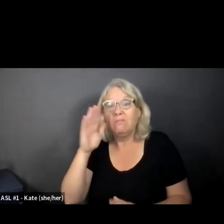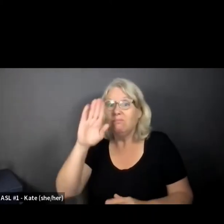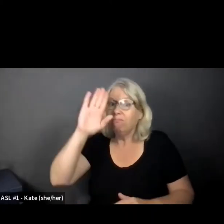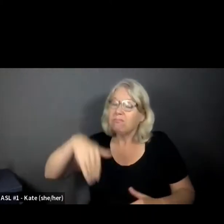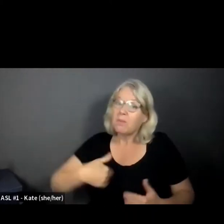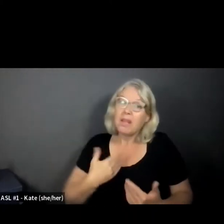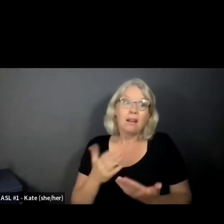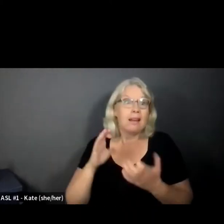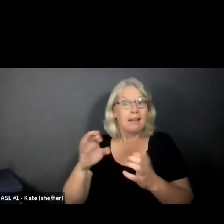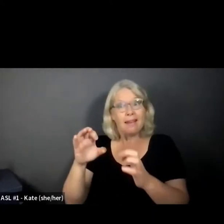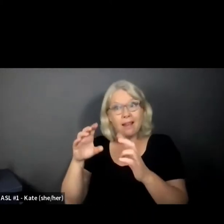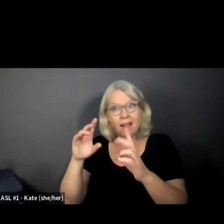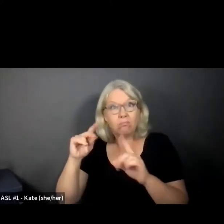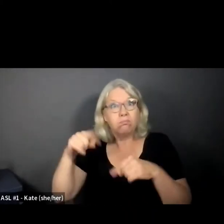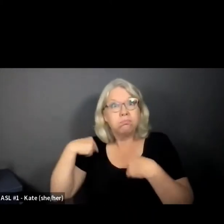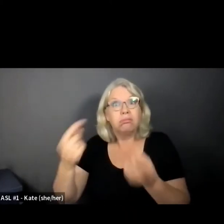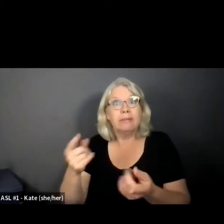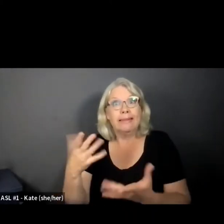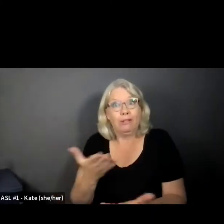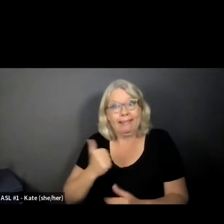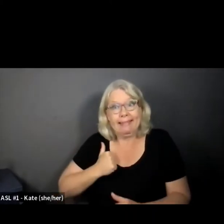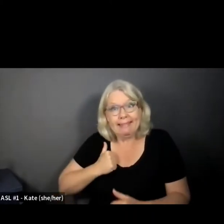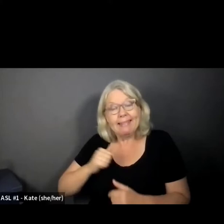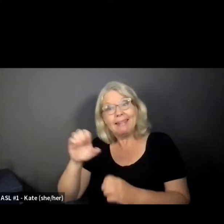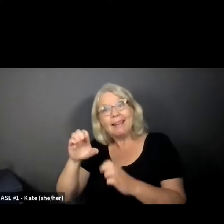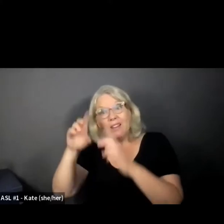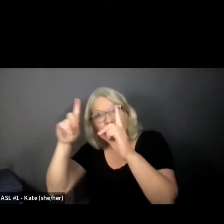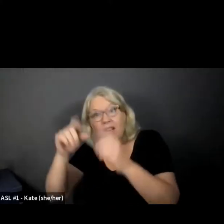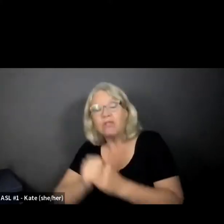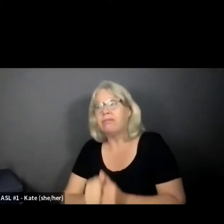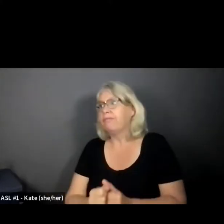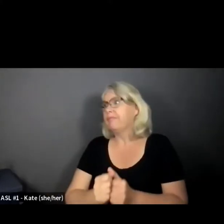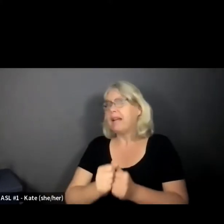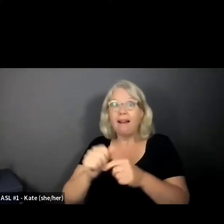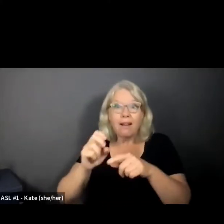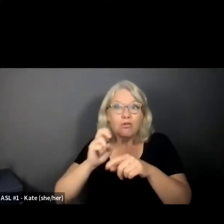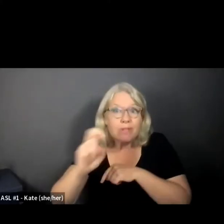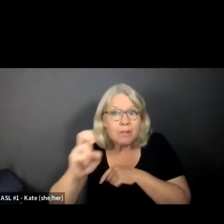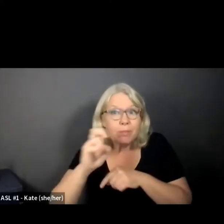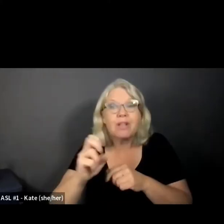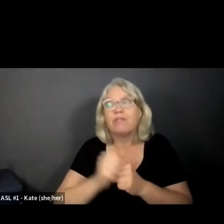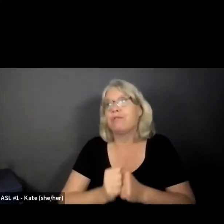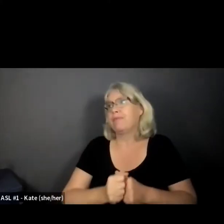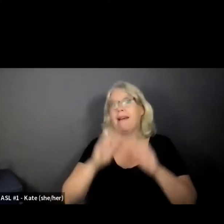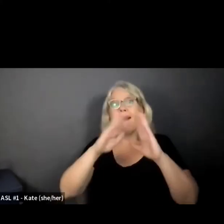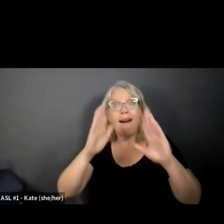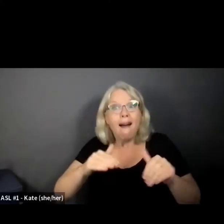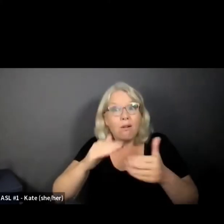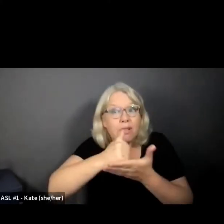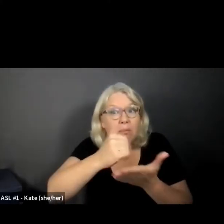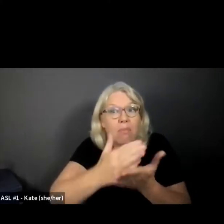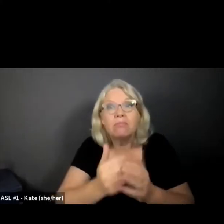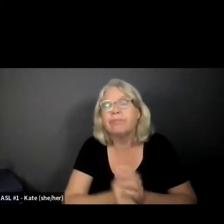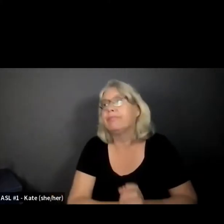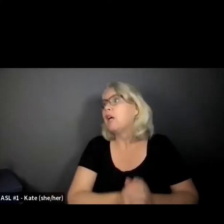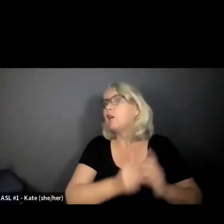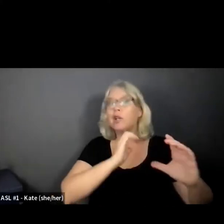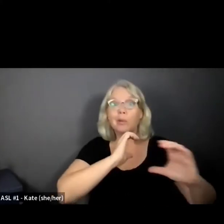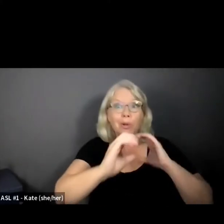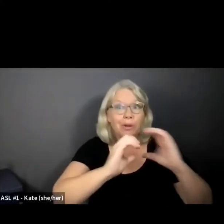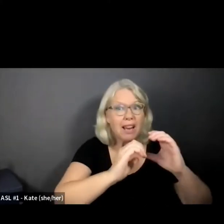INACCESSIBLE HOUSING, INACCESSIBLE TRANSPORTATION, INACCESSIBLE COMMUNICATION TECHNOLOGIES, LACK